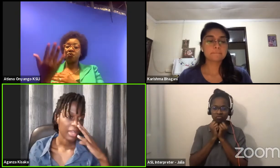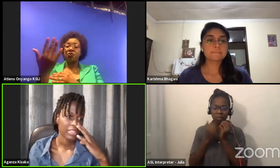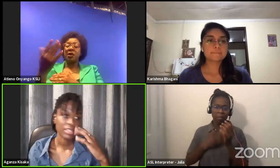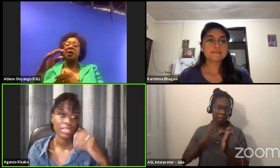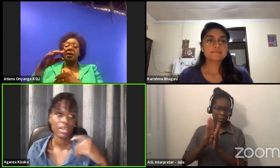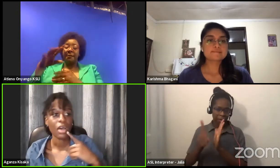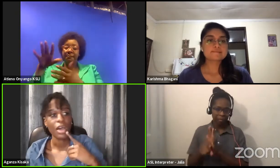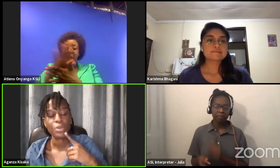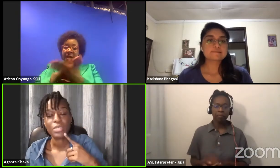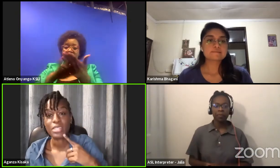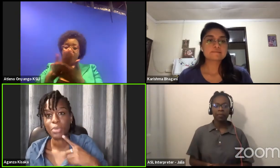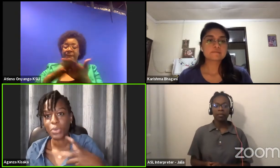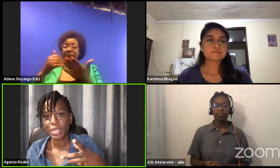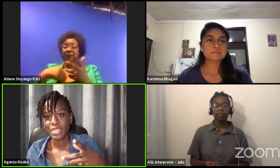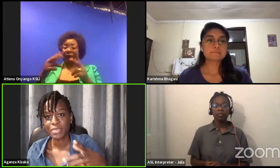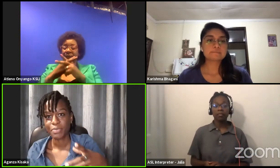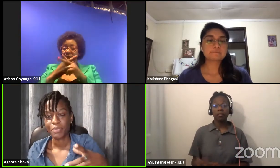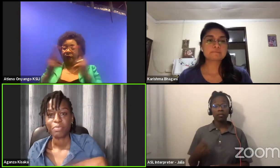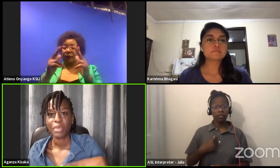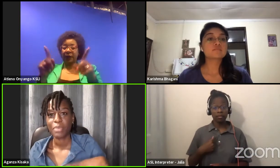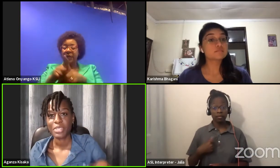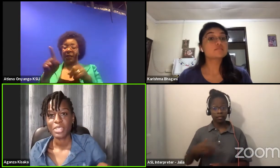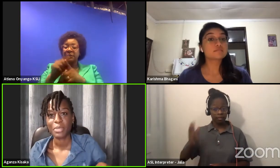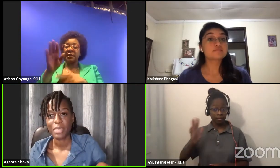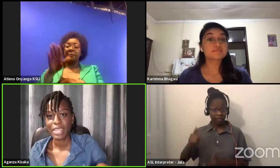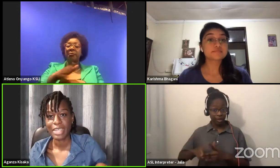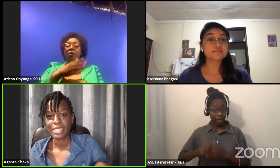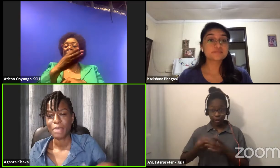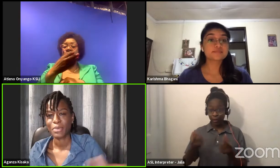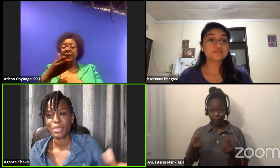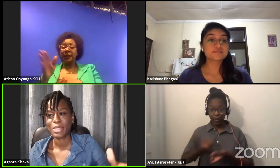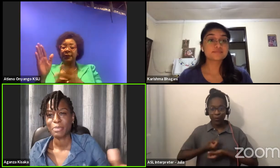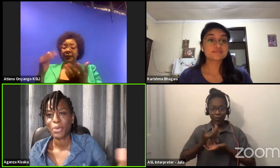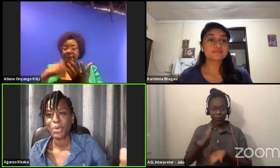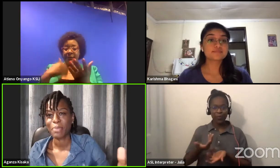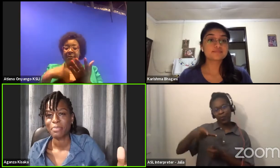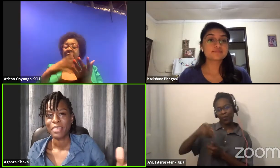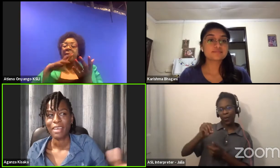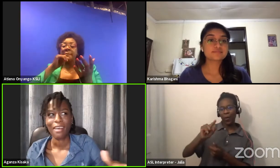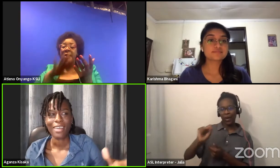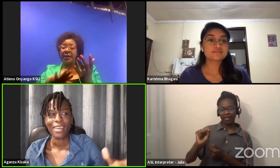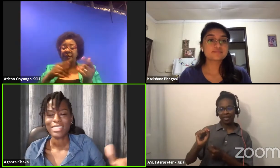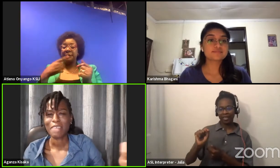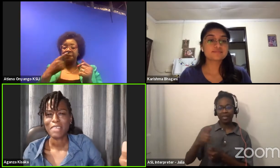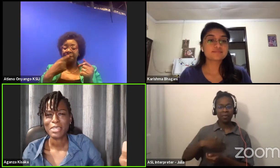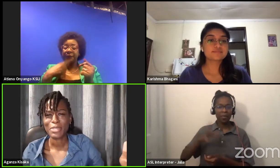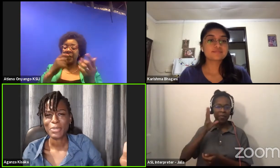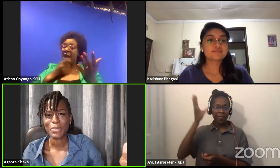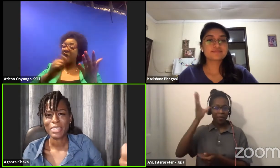I started out as a poet, my parents told me that I wrote this poem at seven years old